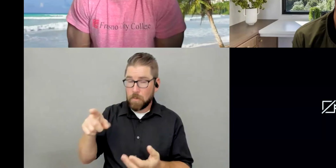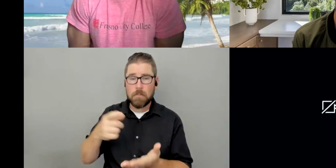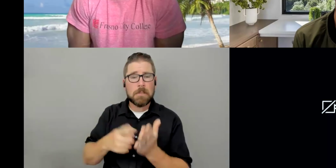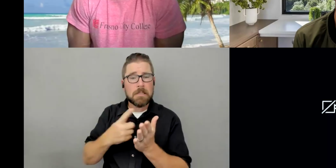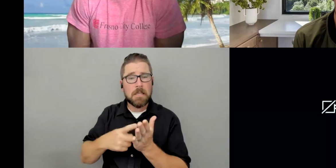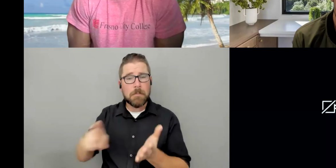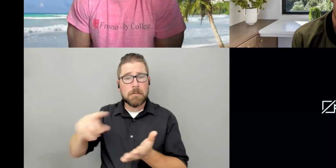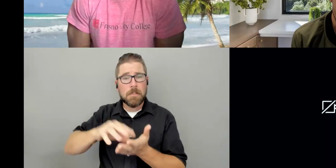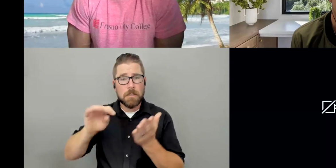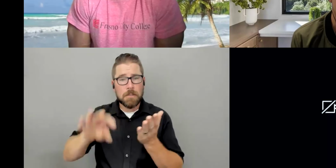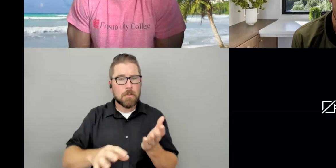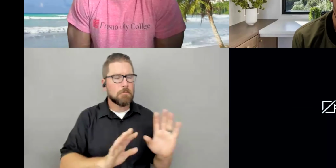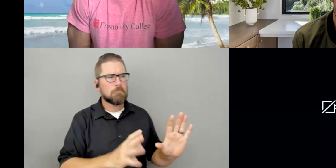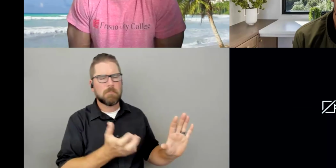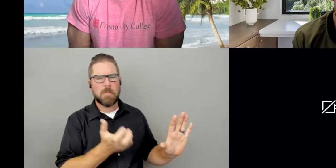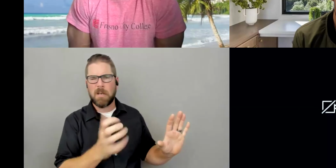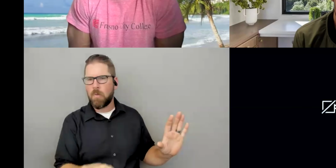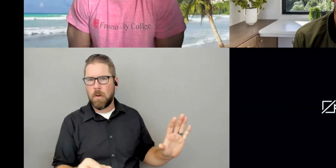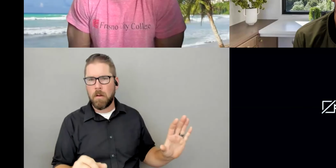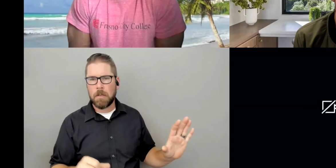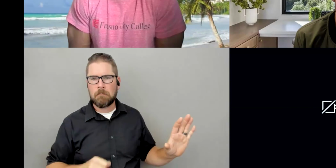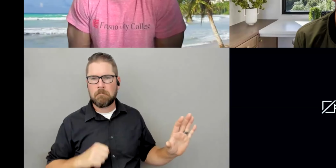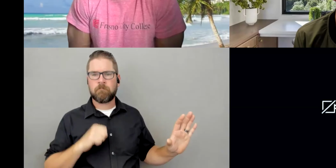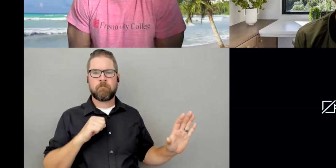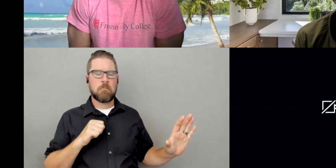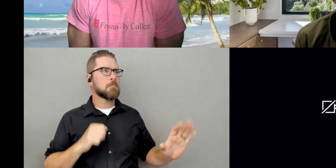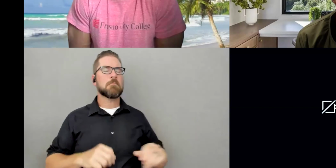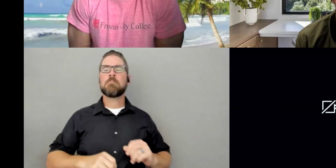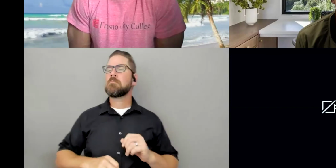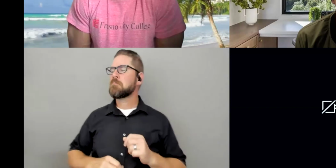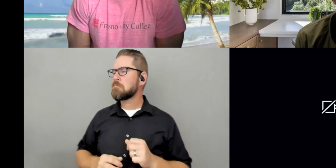Sometimes our pride gets ahead of us, and they just really need to understand